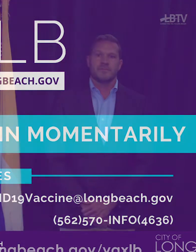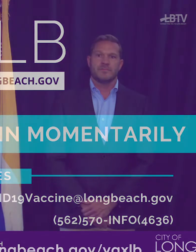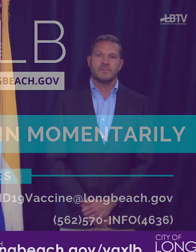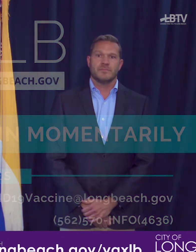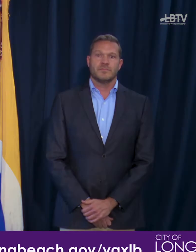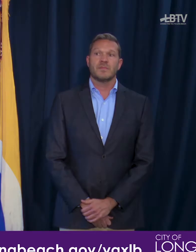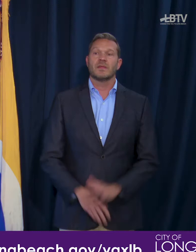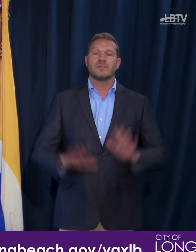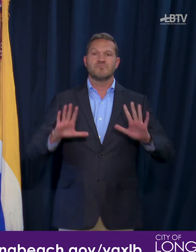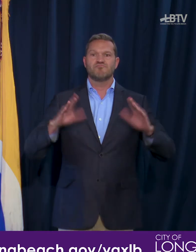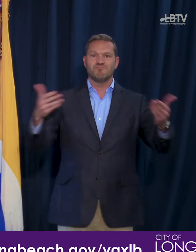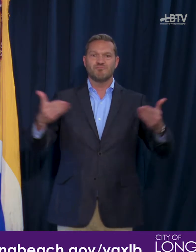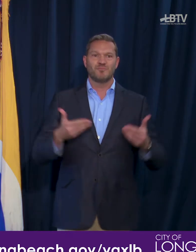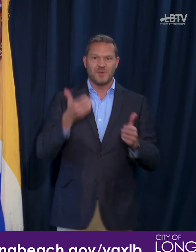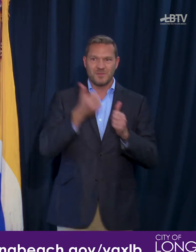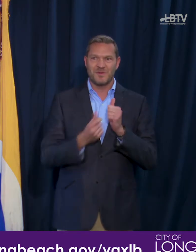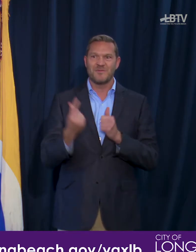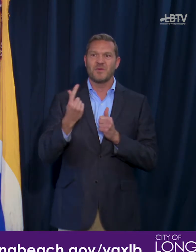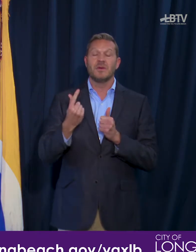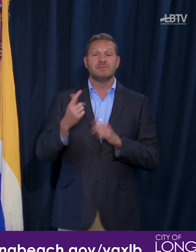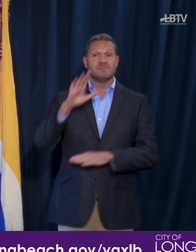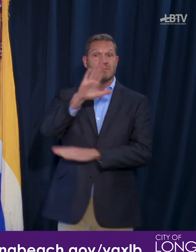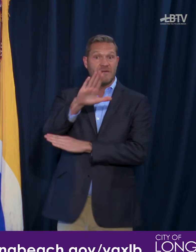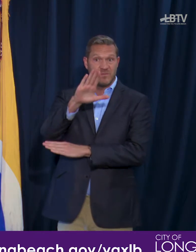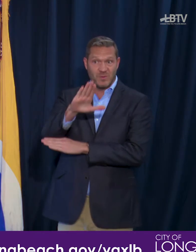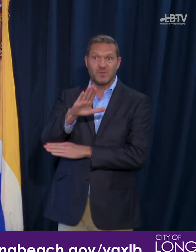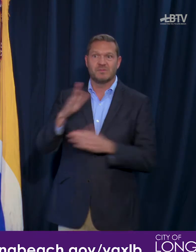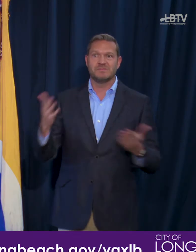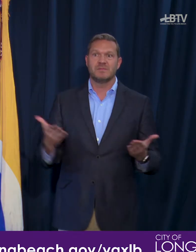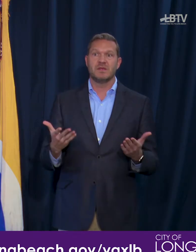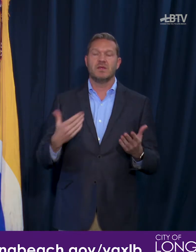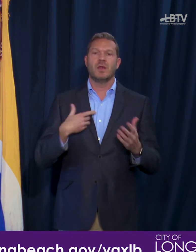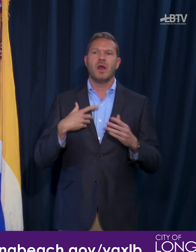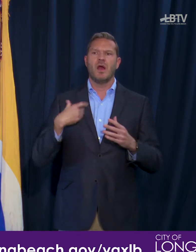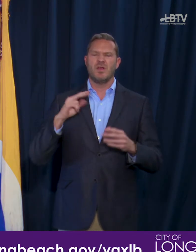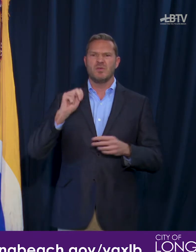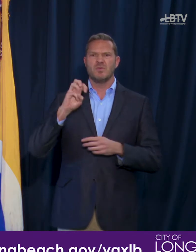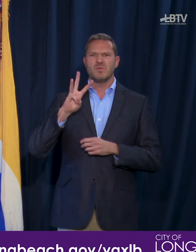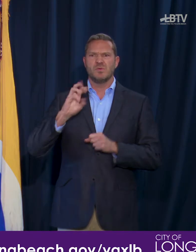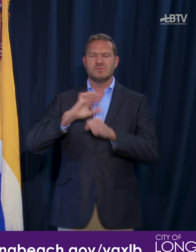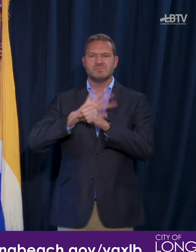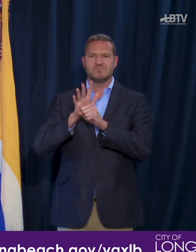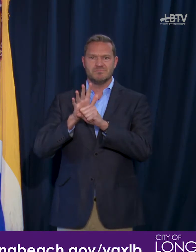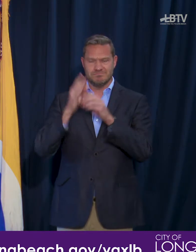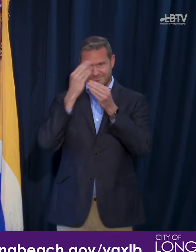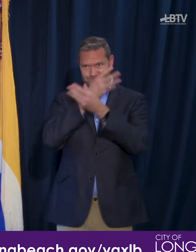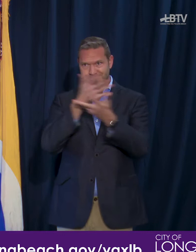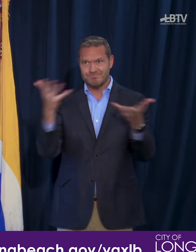We want to welcome everyone and good afternoon of course. It's our briefing January the 26th 2021.